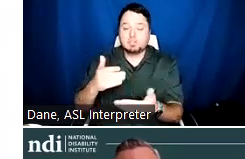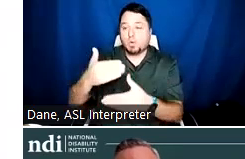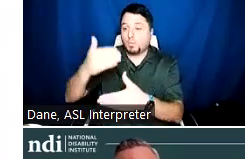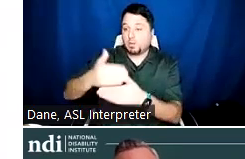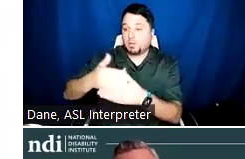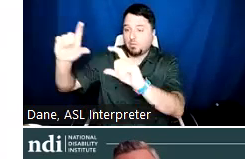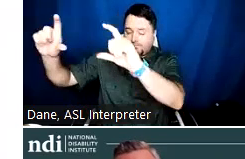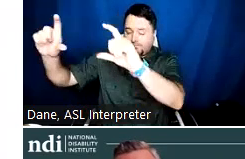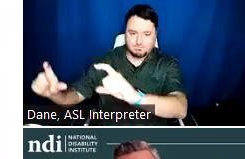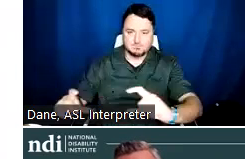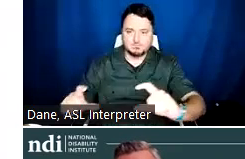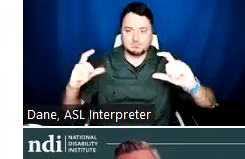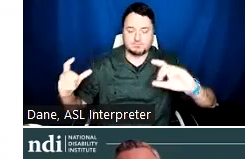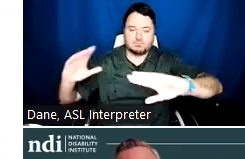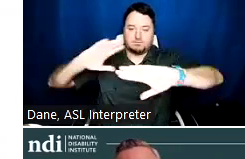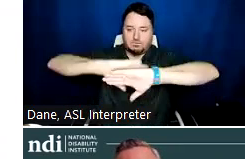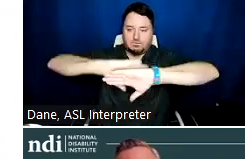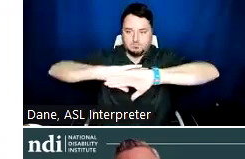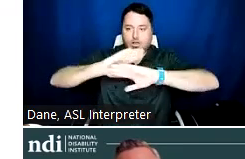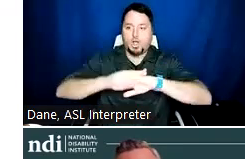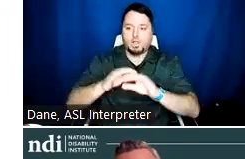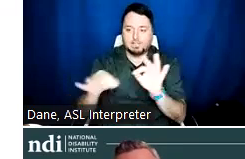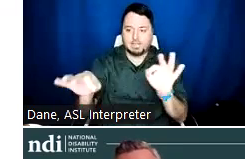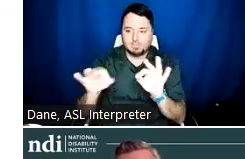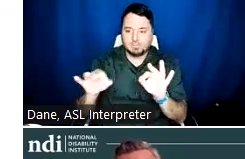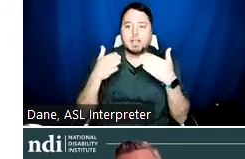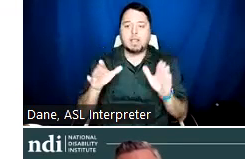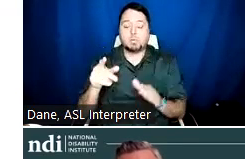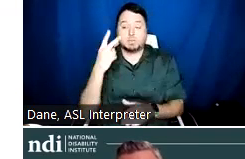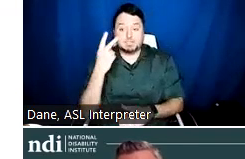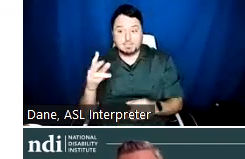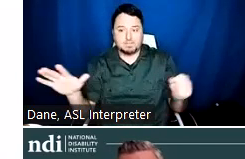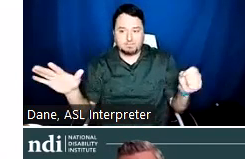right on top of the embedded captioning to allow you to see the full screen.